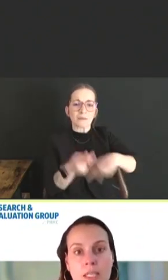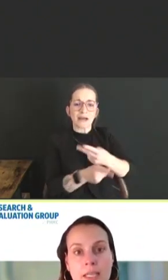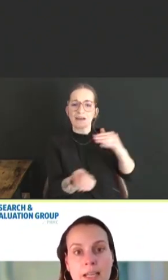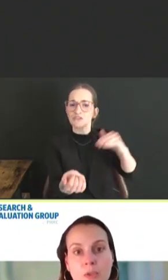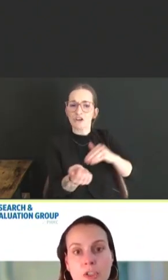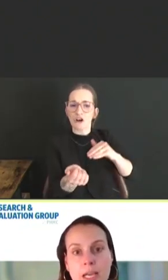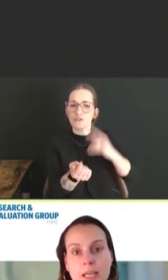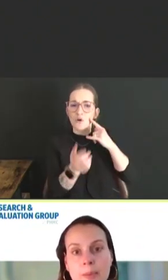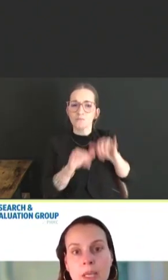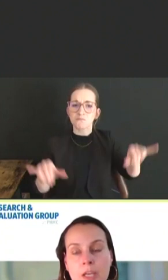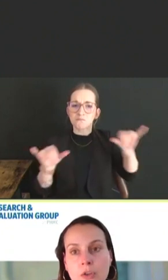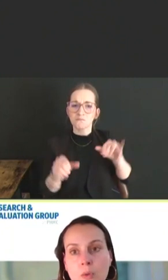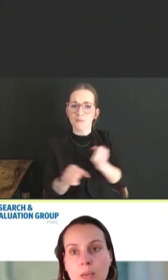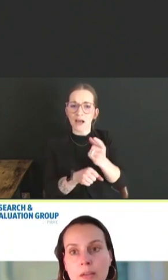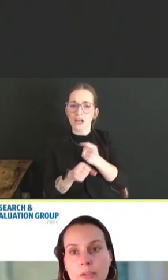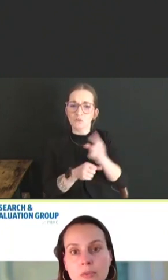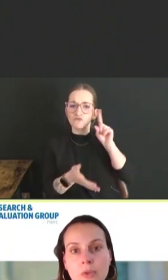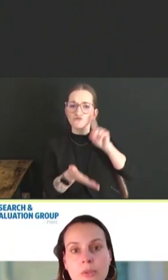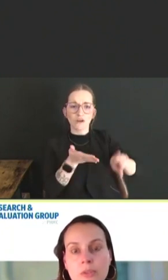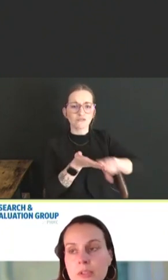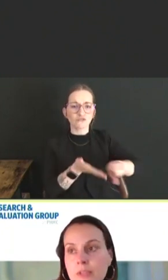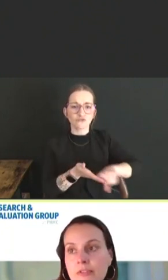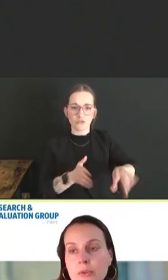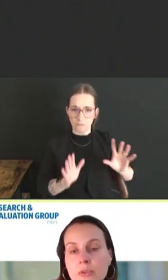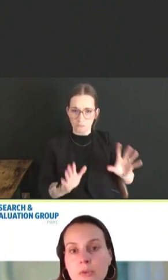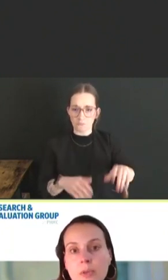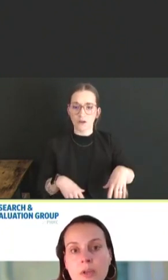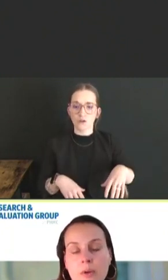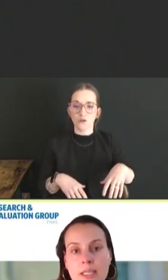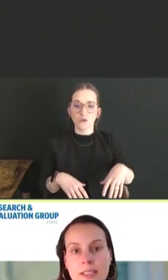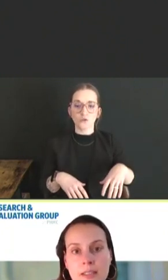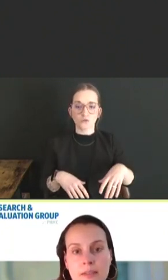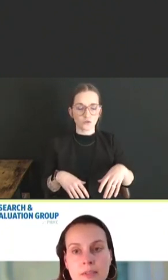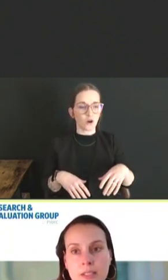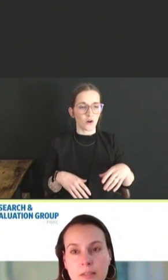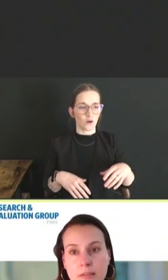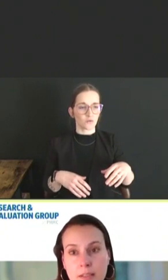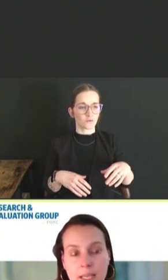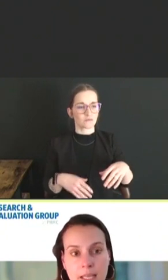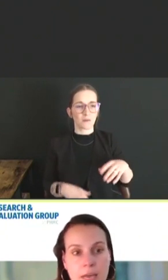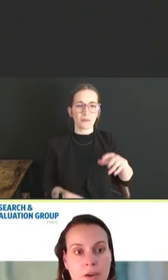routine annual checkup. So, while there's three quarters of folx who are going in to get care,